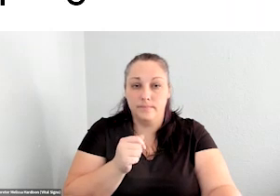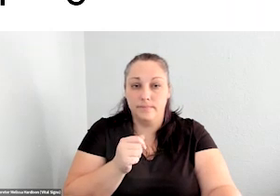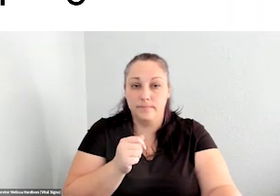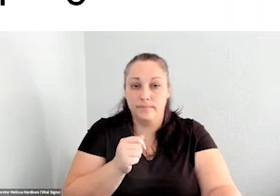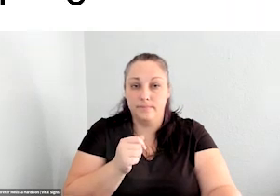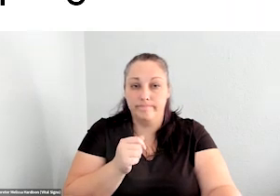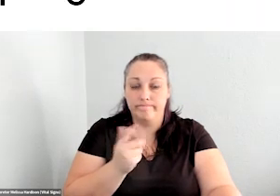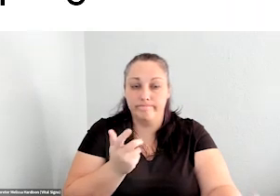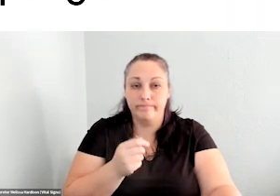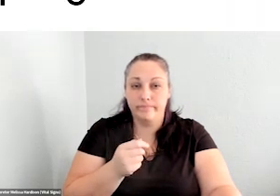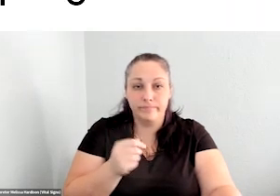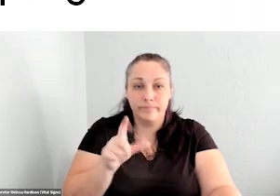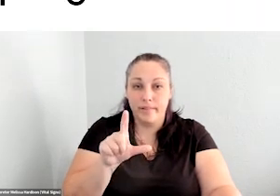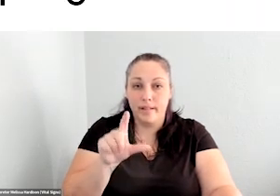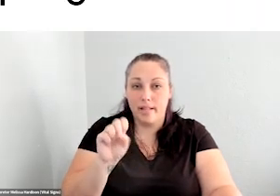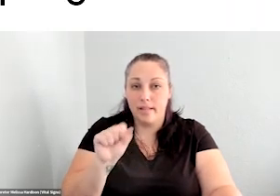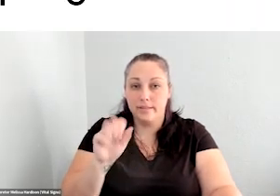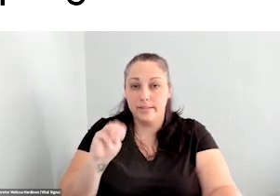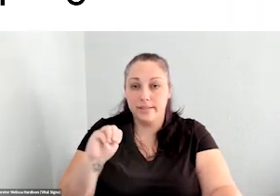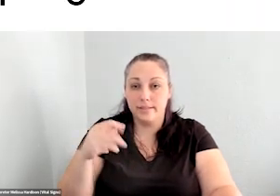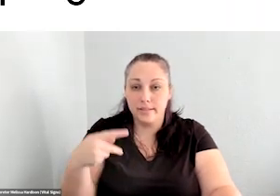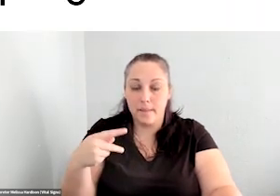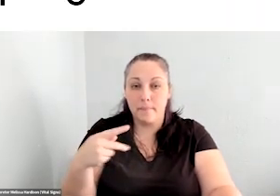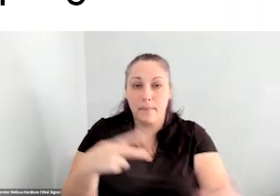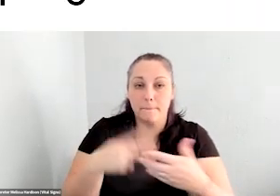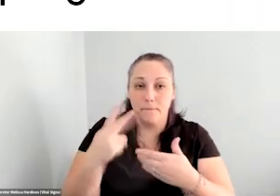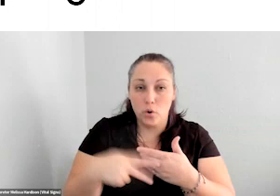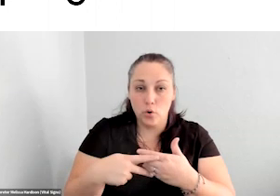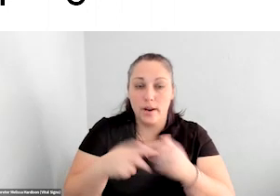The LSAMP program enables successful transfer of students from two-year